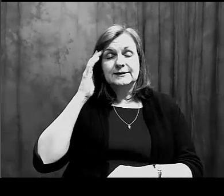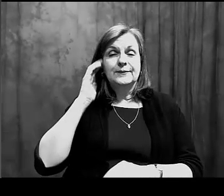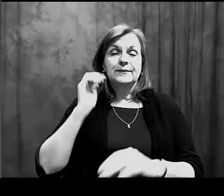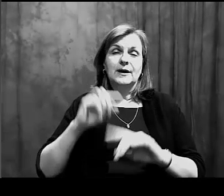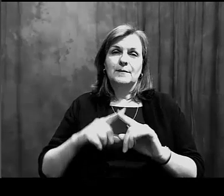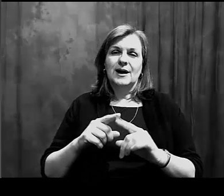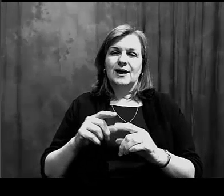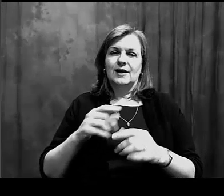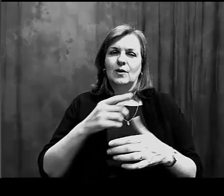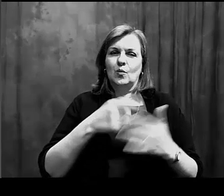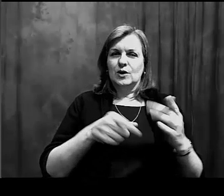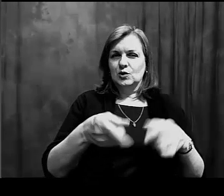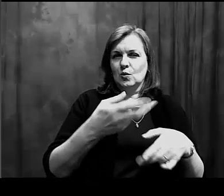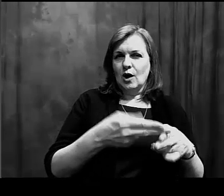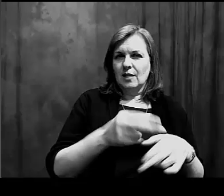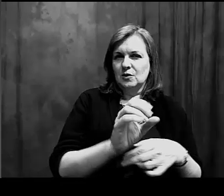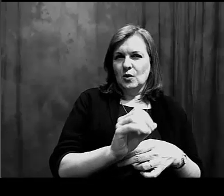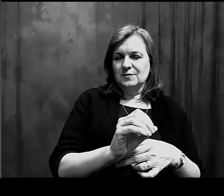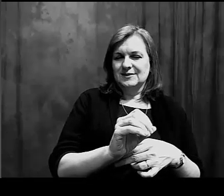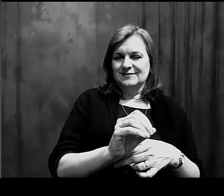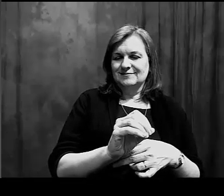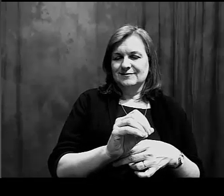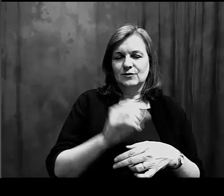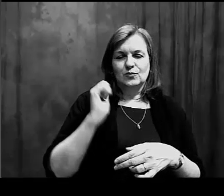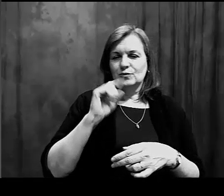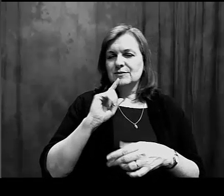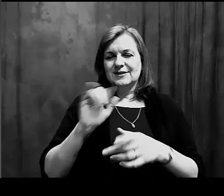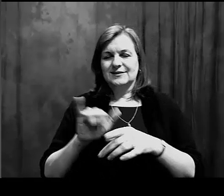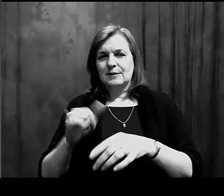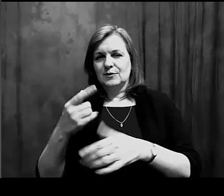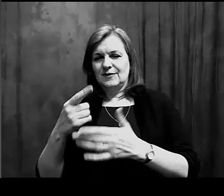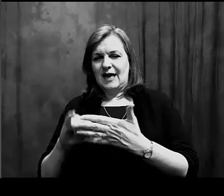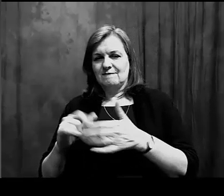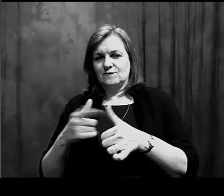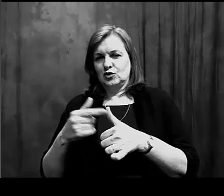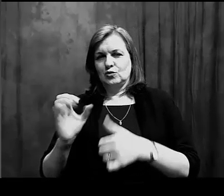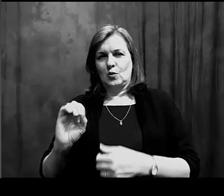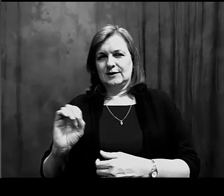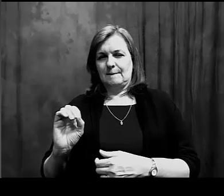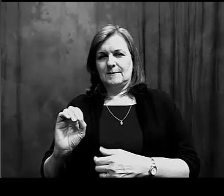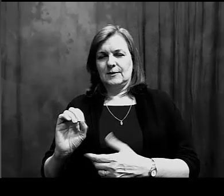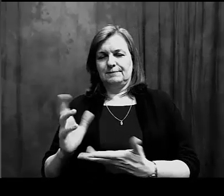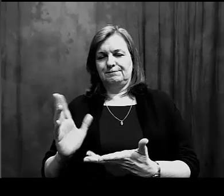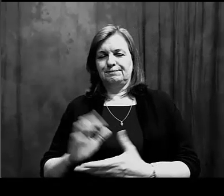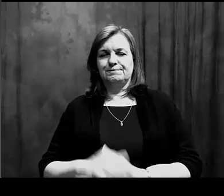but an organism by your standards it certainly was not